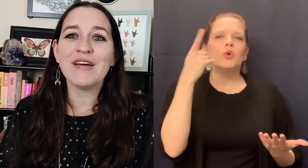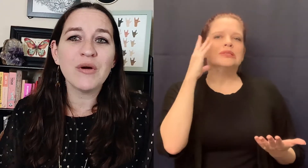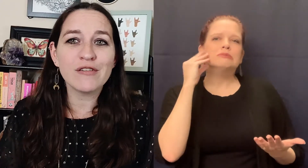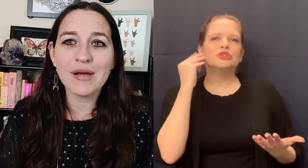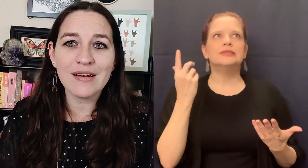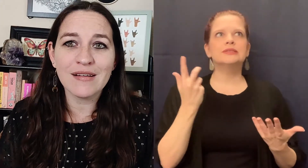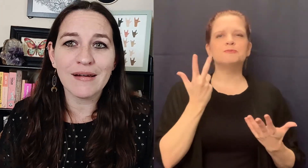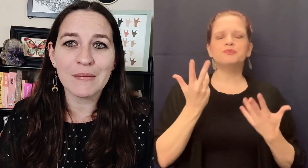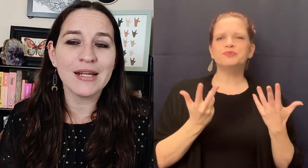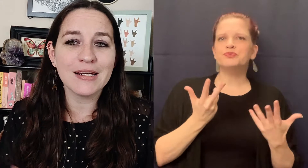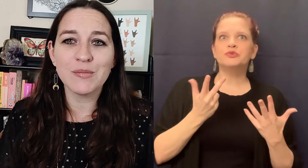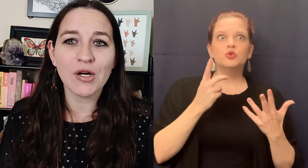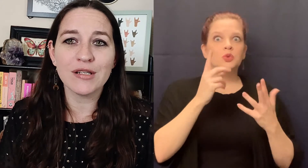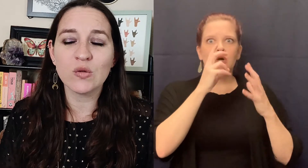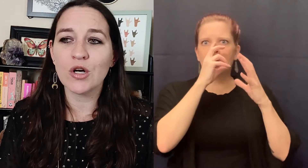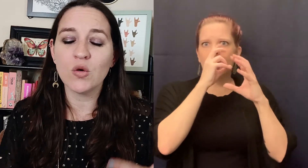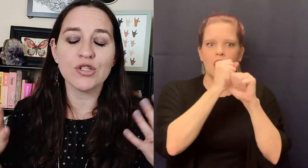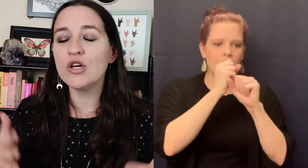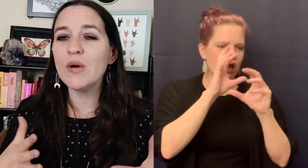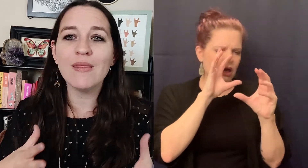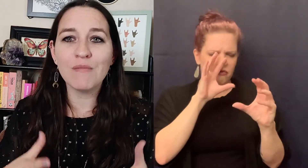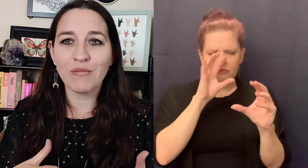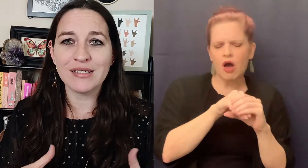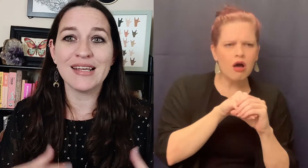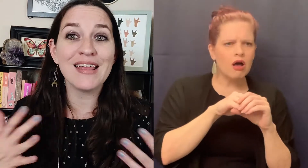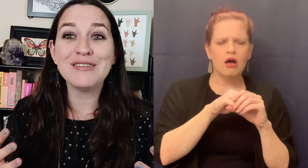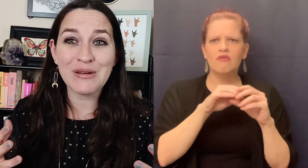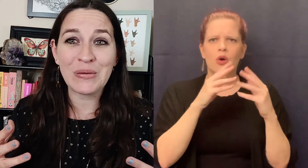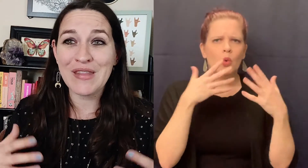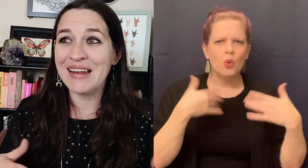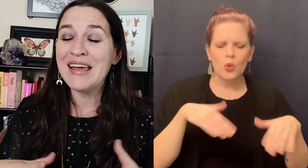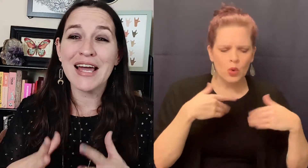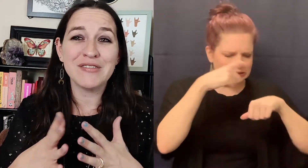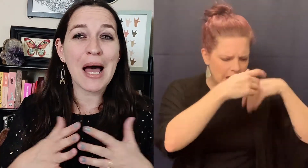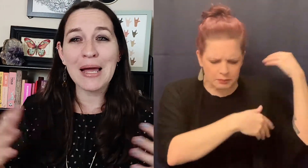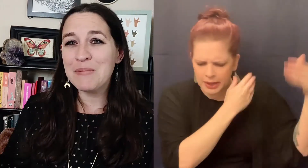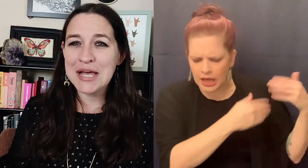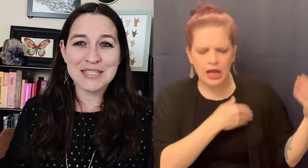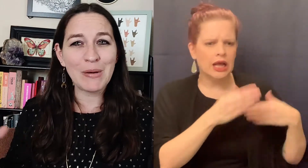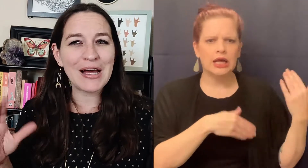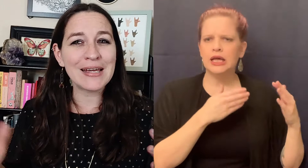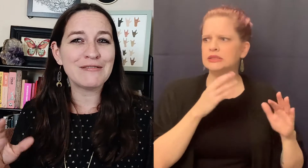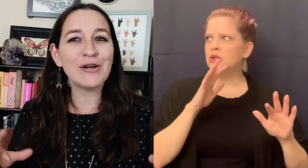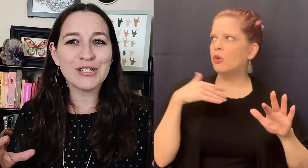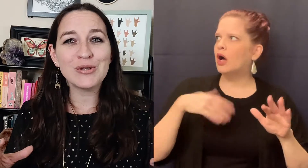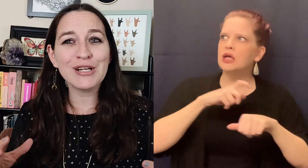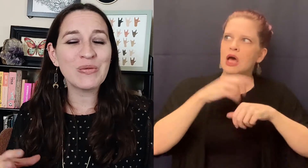Have you ever been in an experience where you are so in the moment, in the zone, that time passes by in a very strange